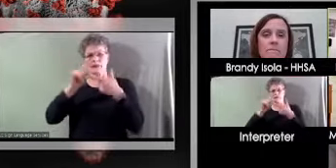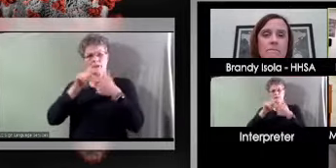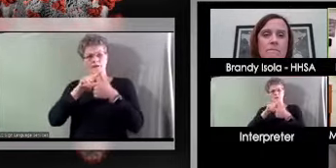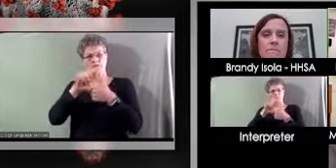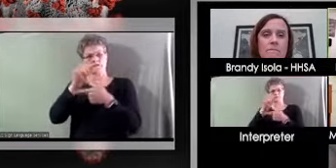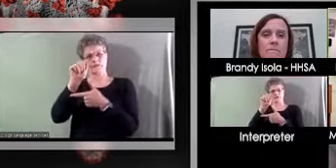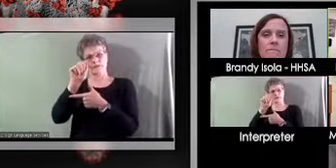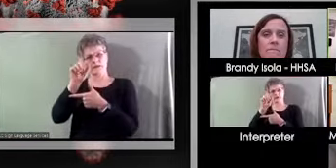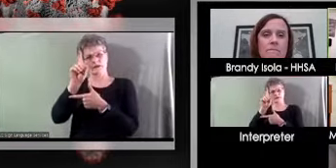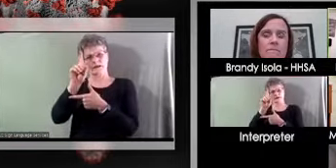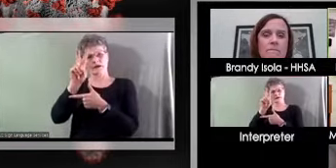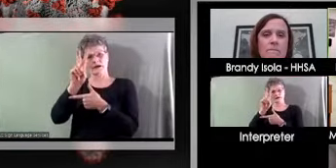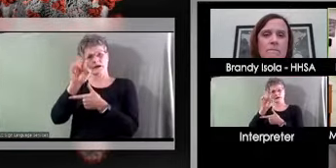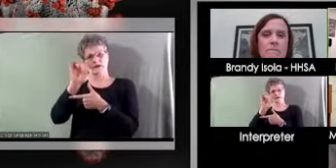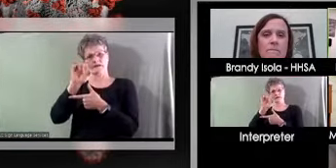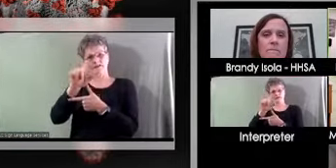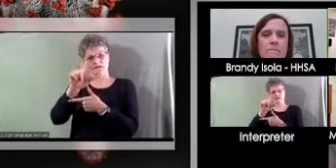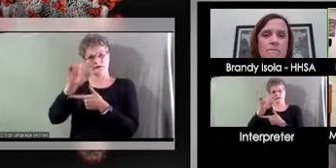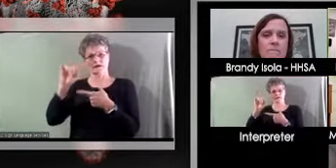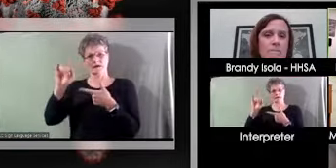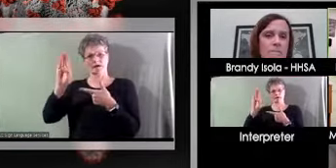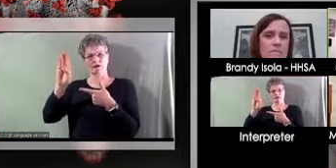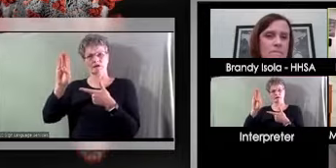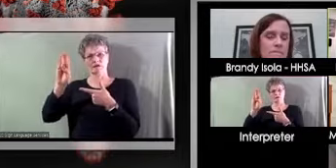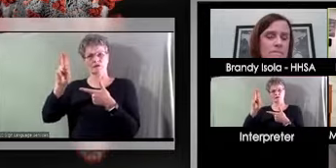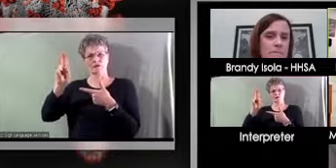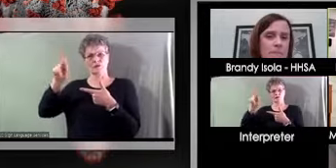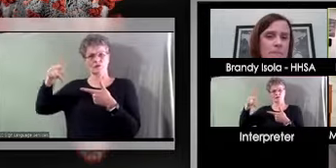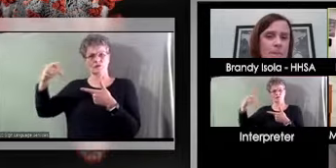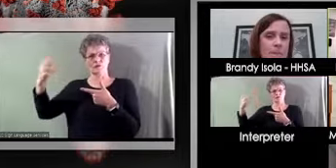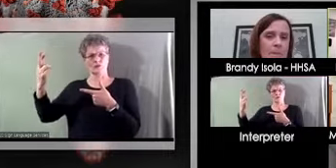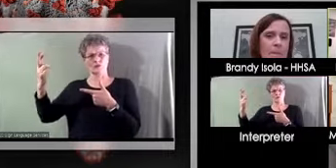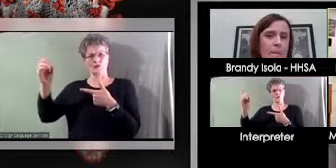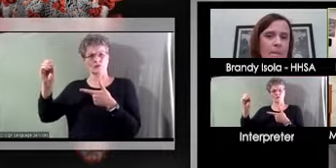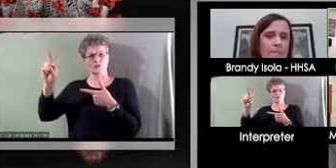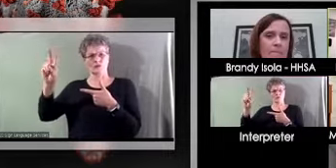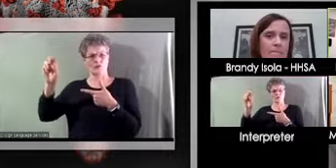any kind of insight on that? On whether people should not take Advil